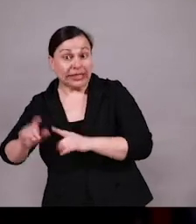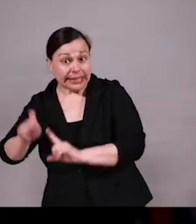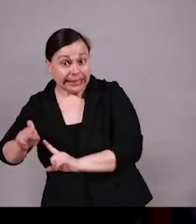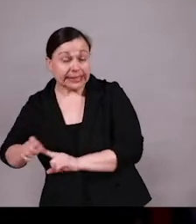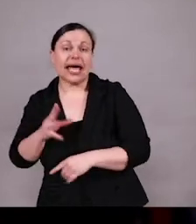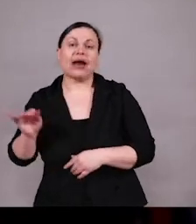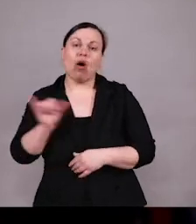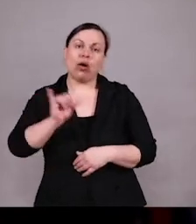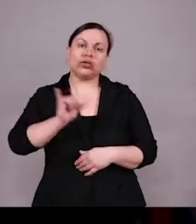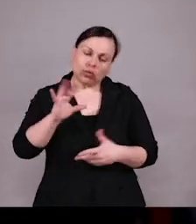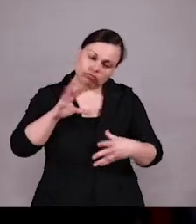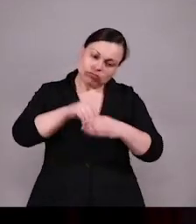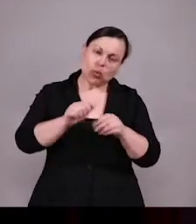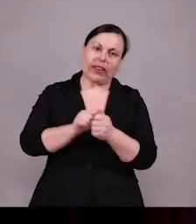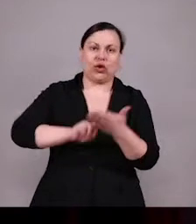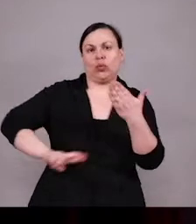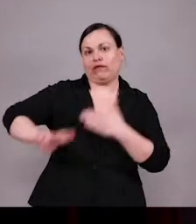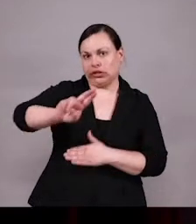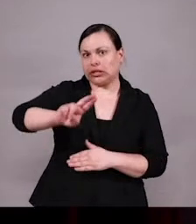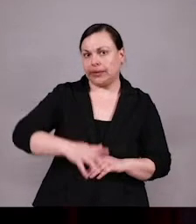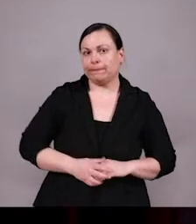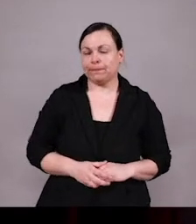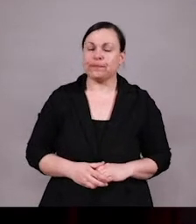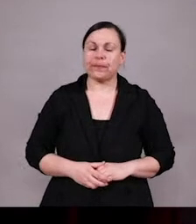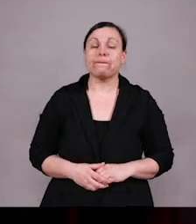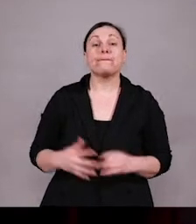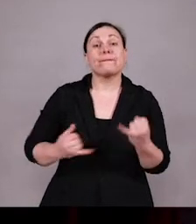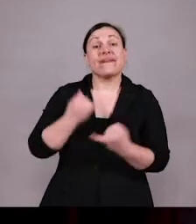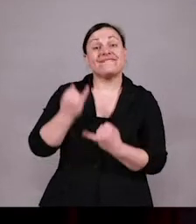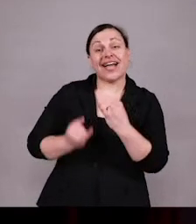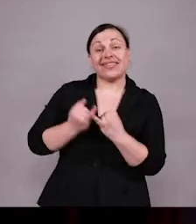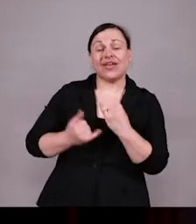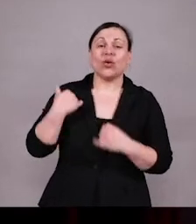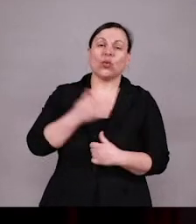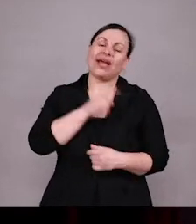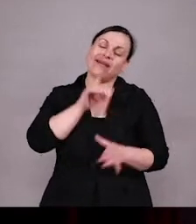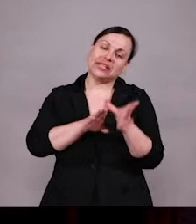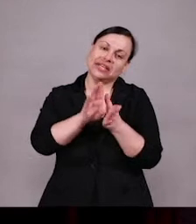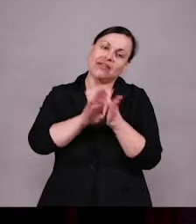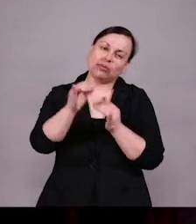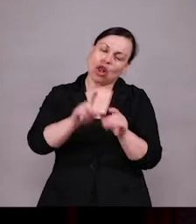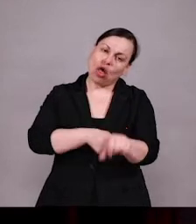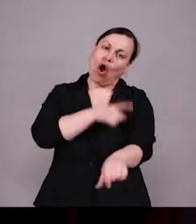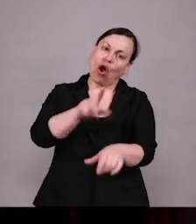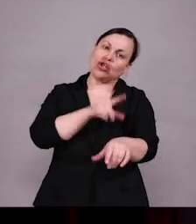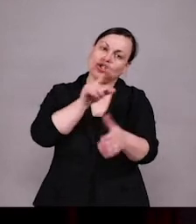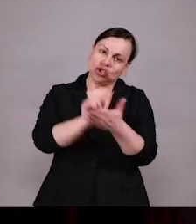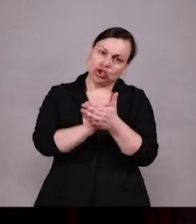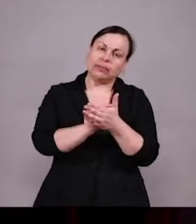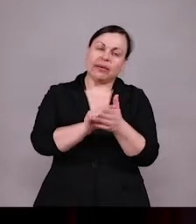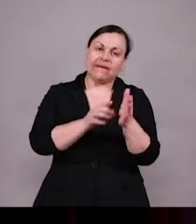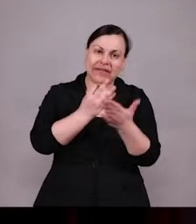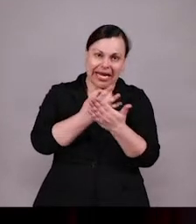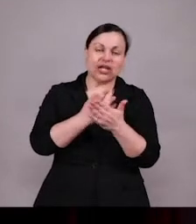of the university. Finally, we have developed long-term financial planning models as a standard